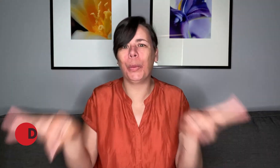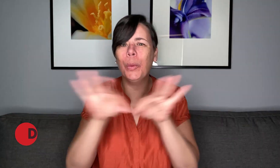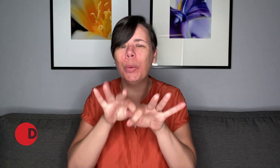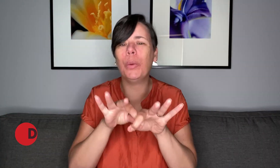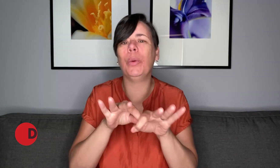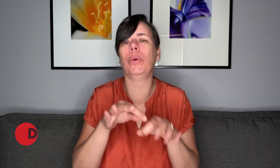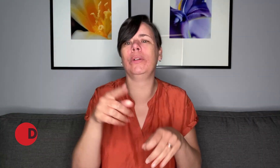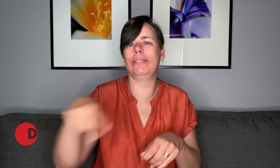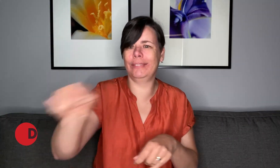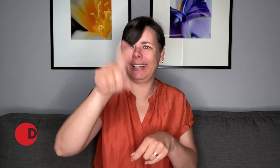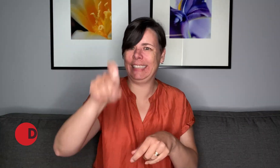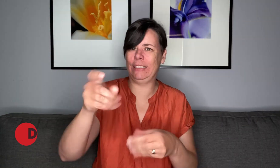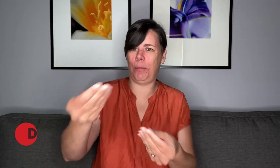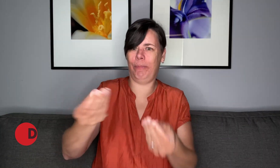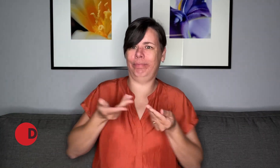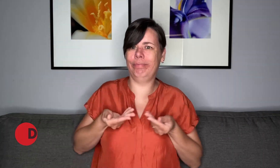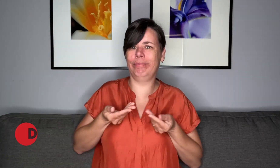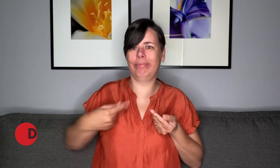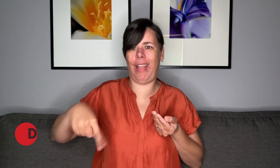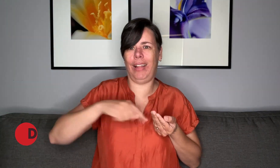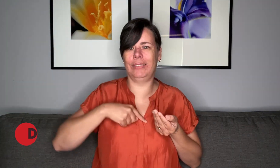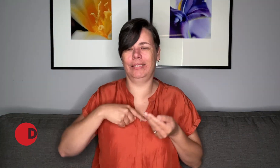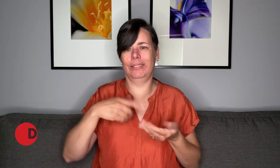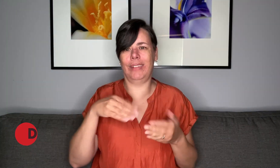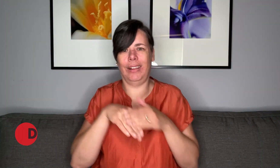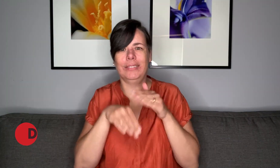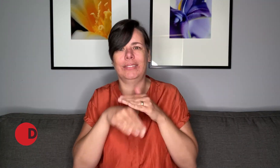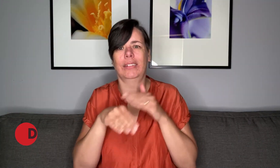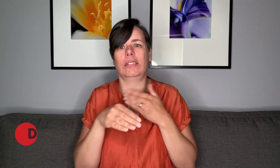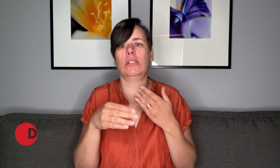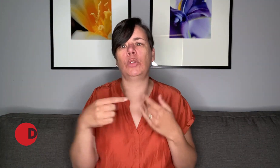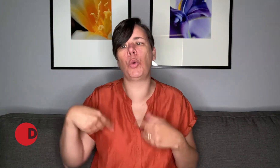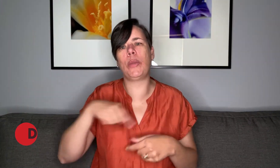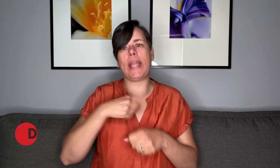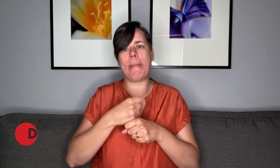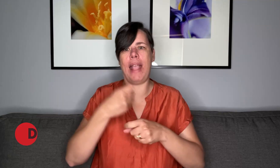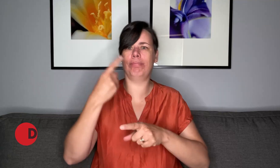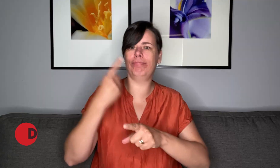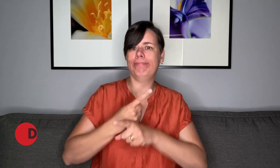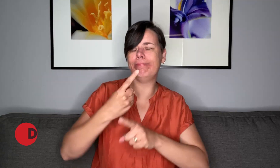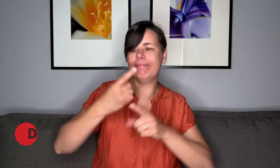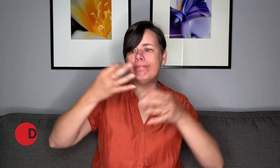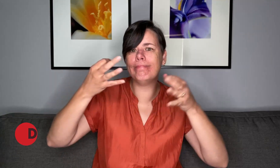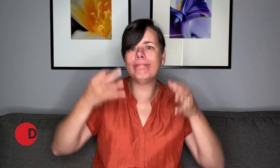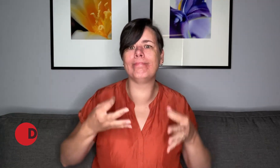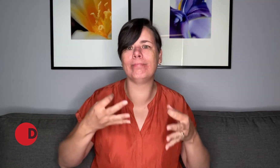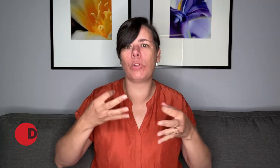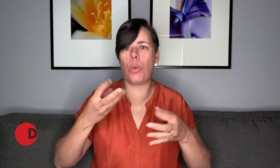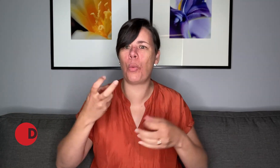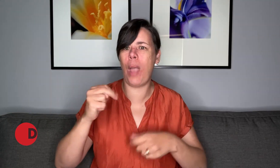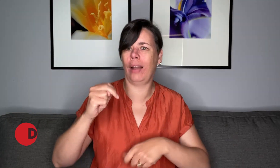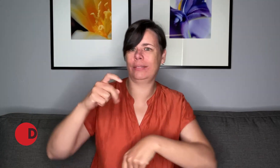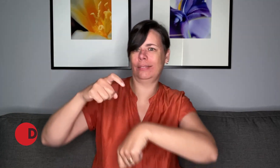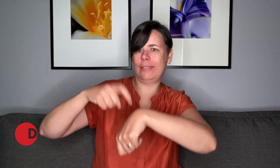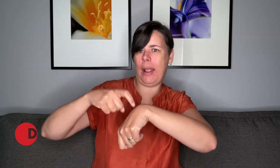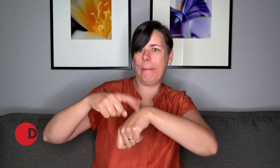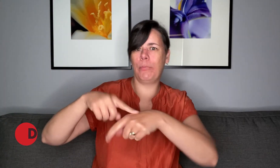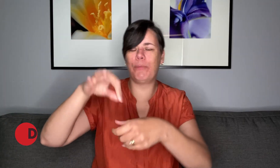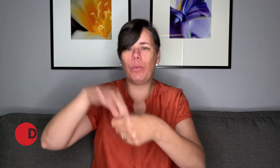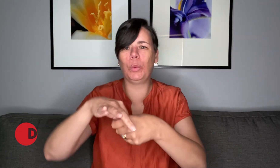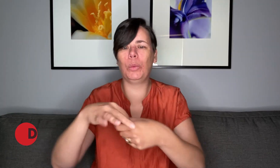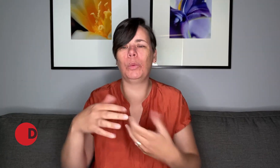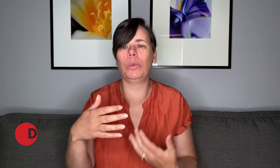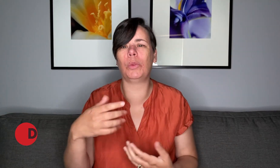get them to provide access so we can make informed choices when it’s time to vote.